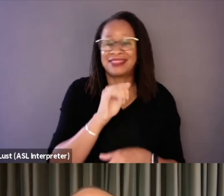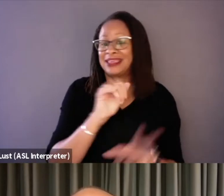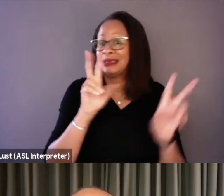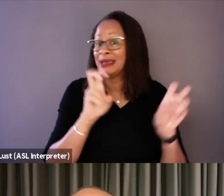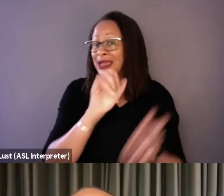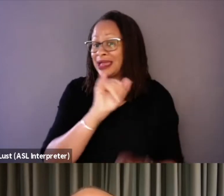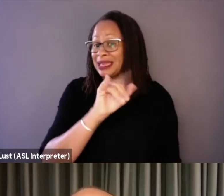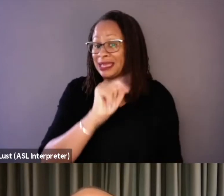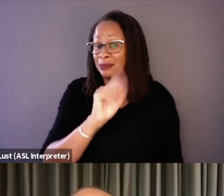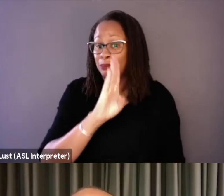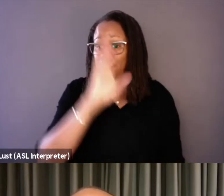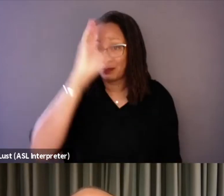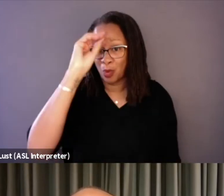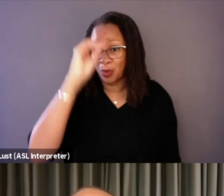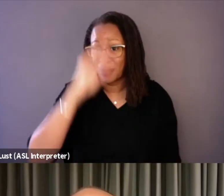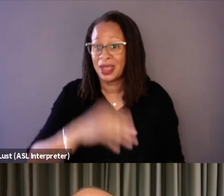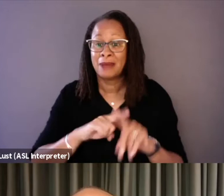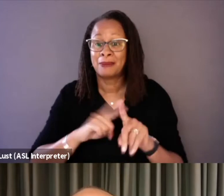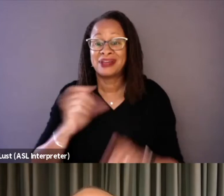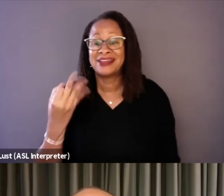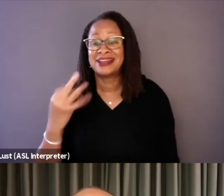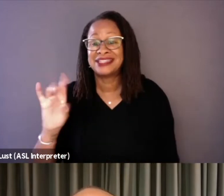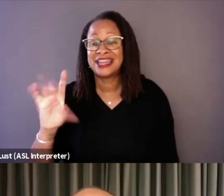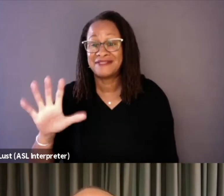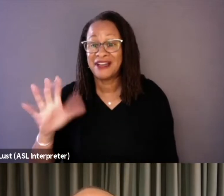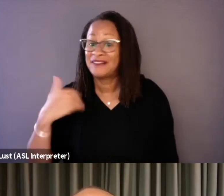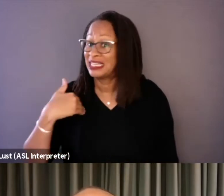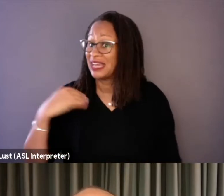he did have a level of fame and he did try,